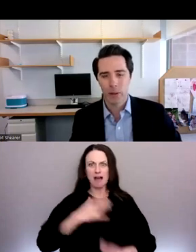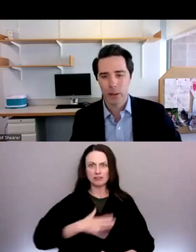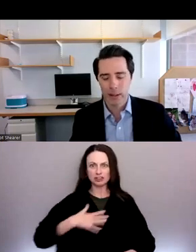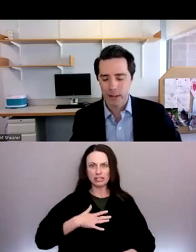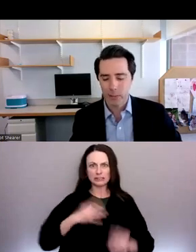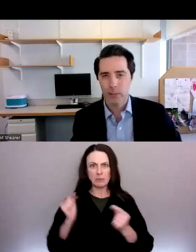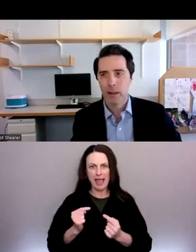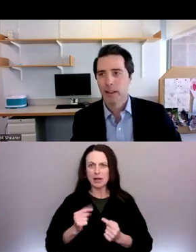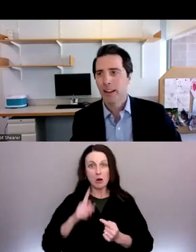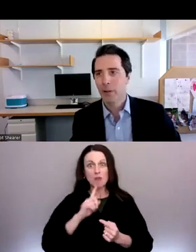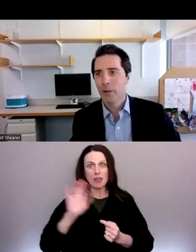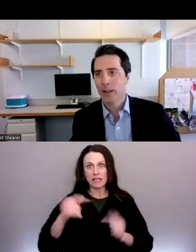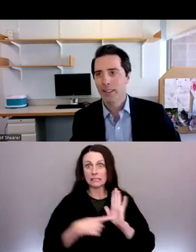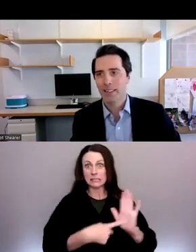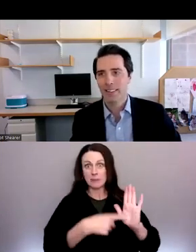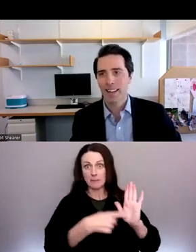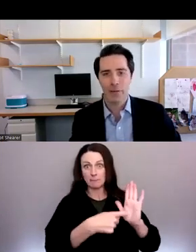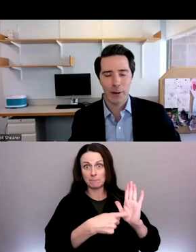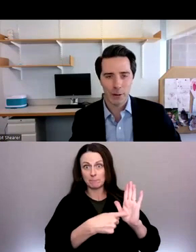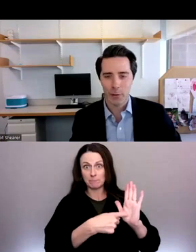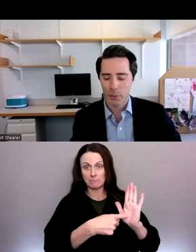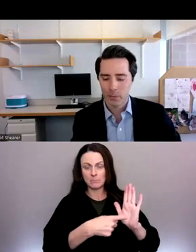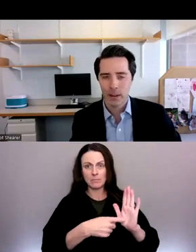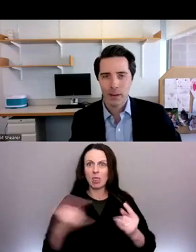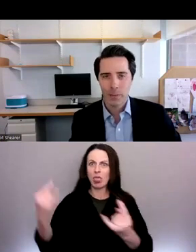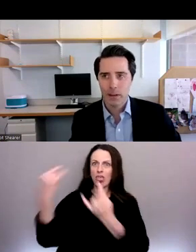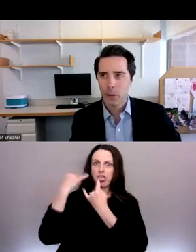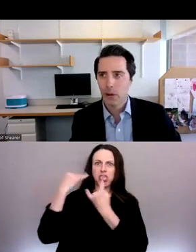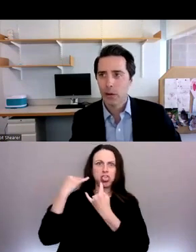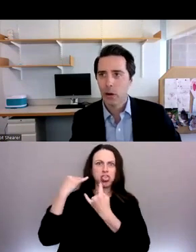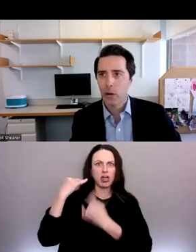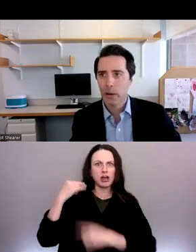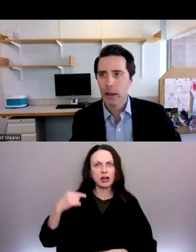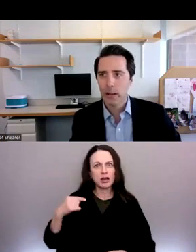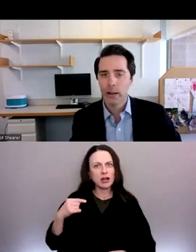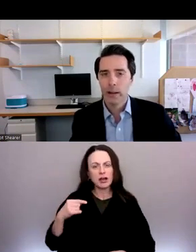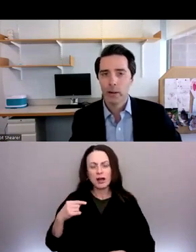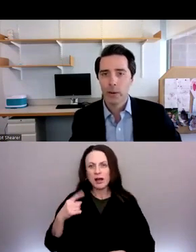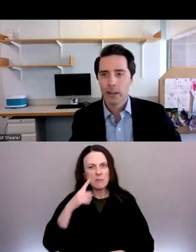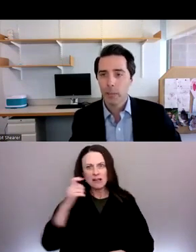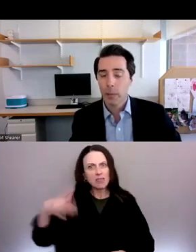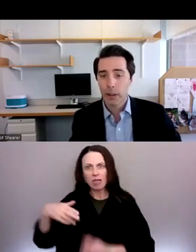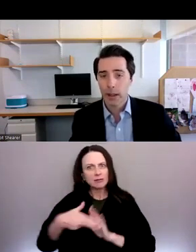really just a symptom I would have been laughed out of the room because we all